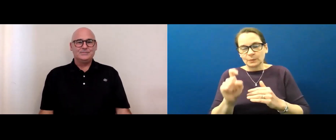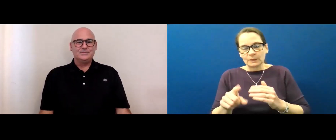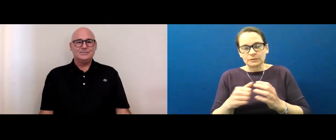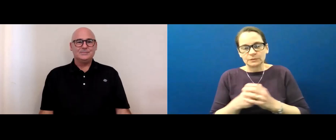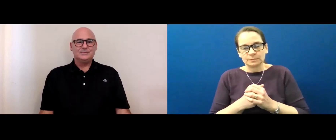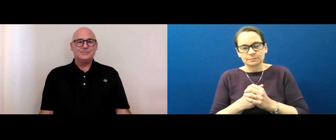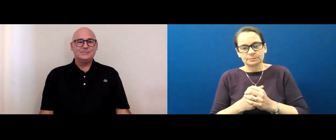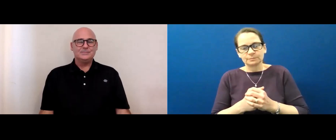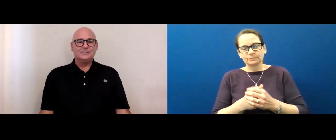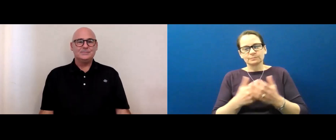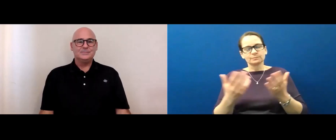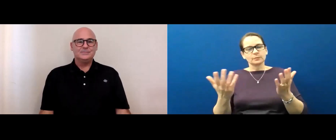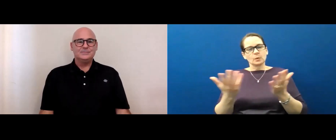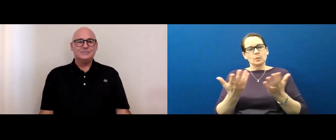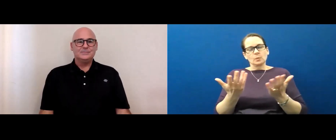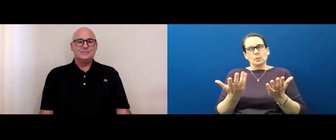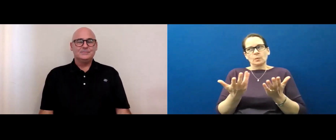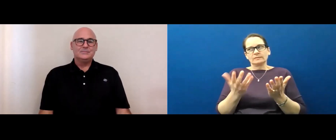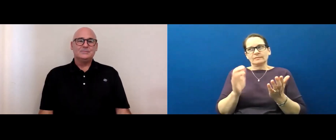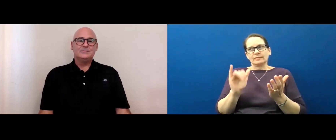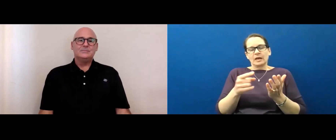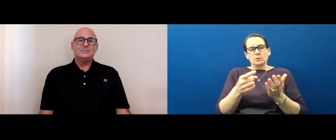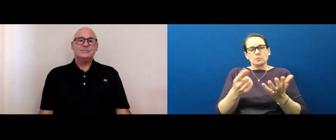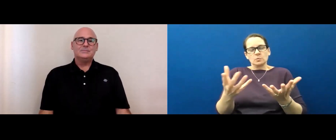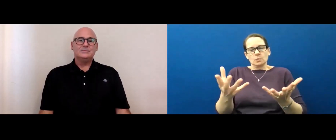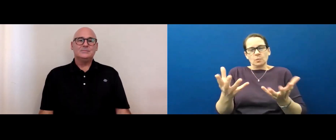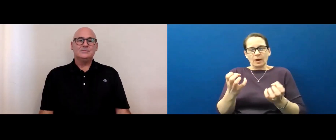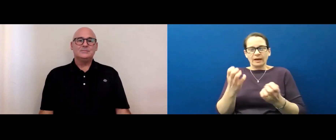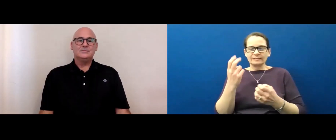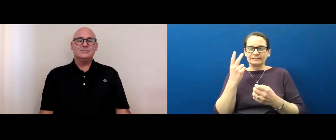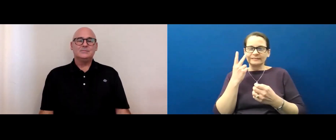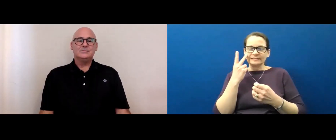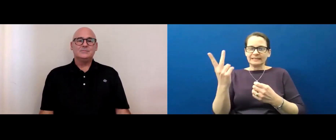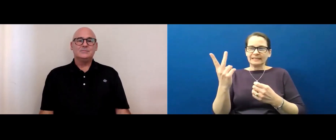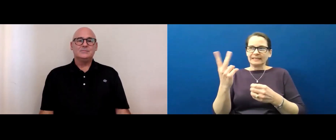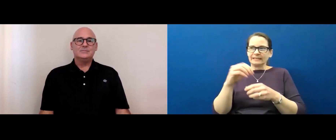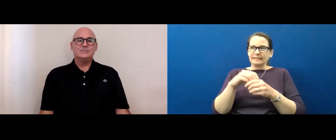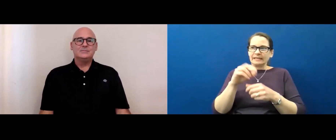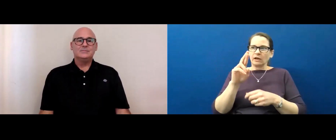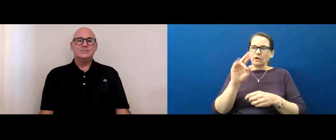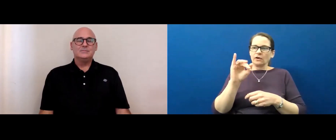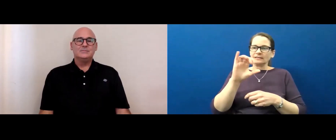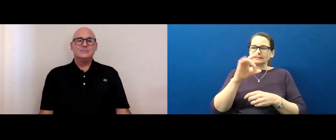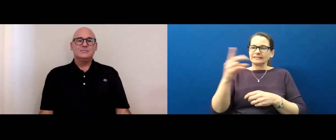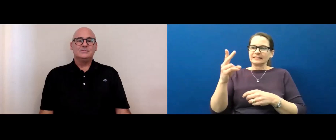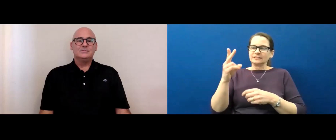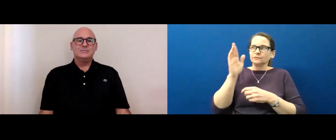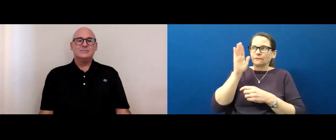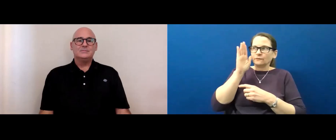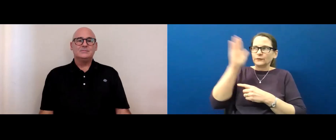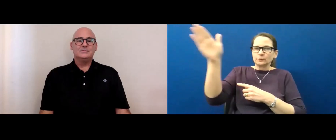so the next question is what it do you want to see in Rhode Island commission